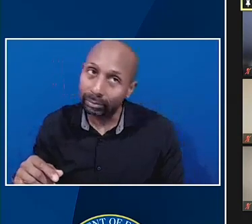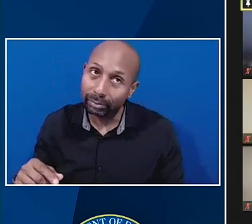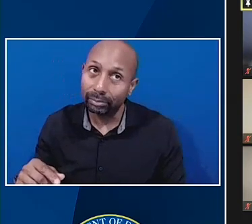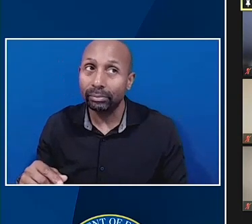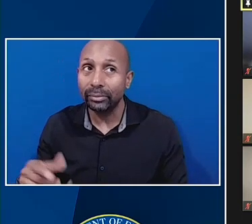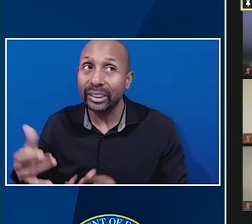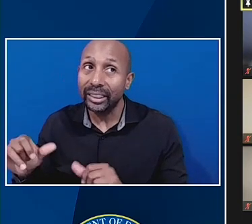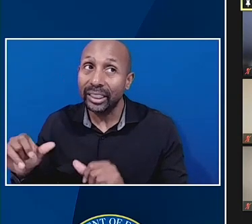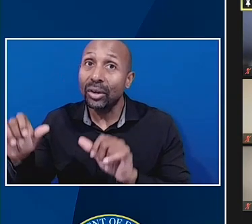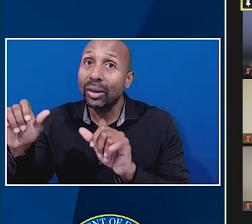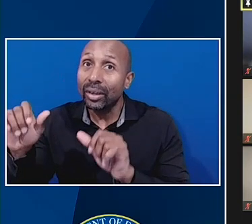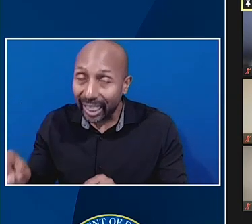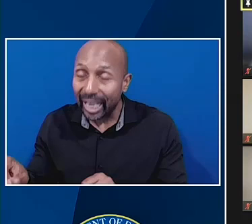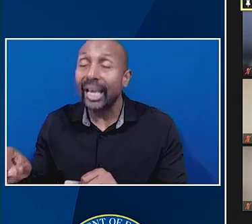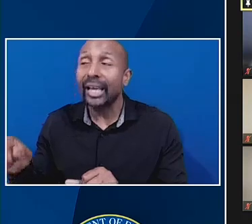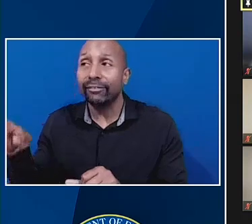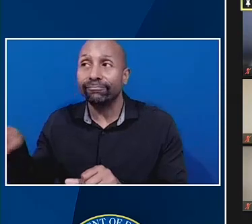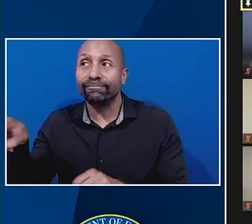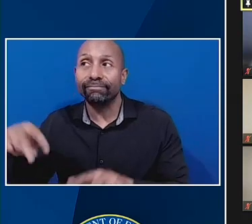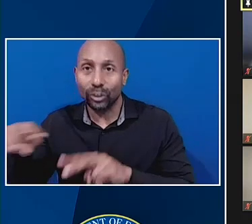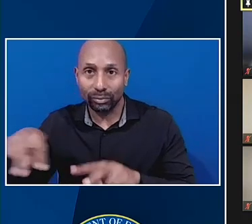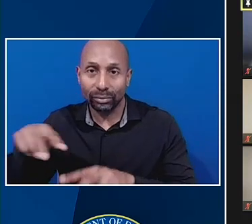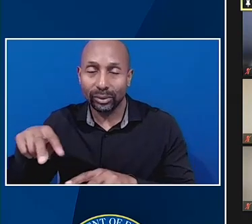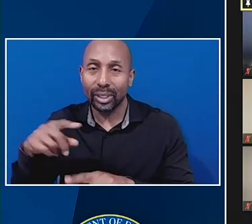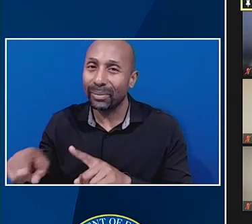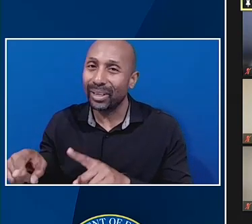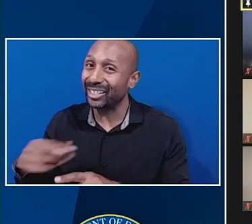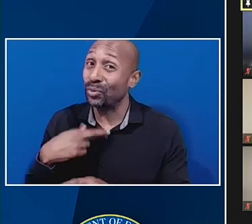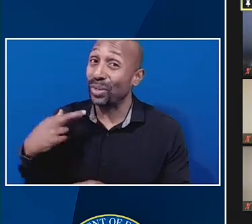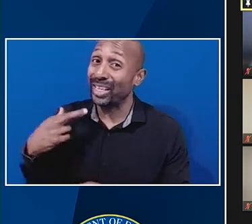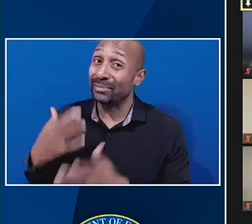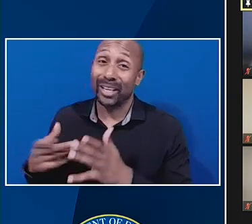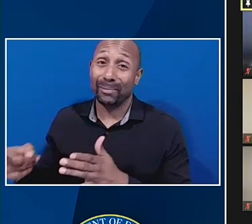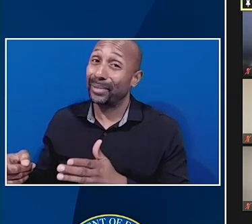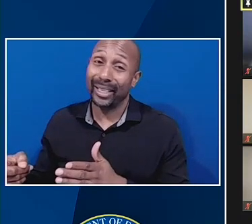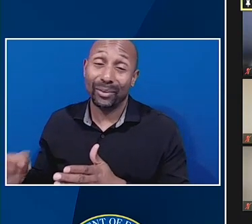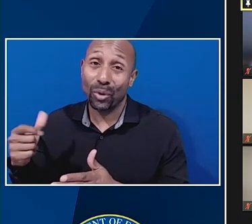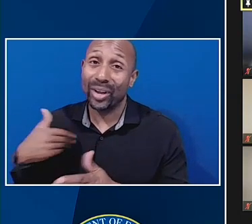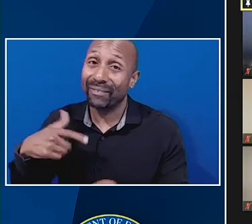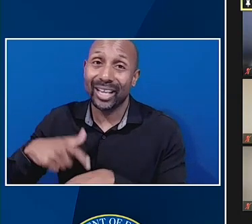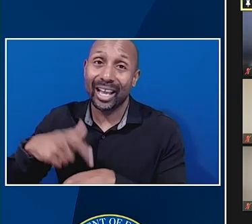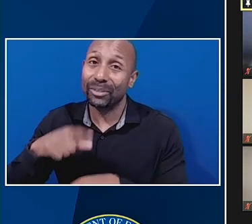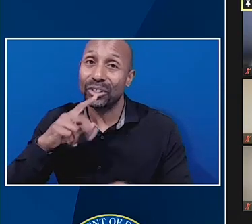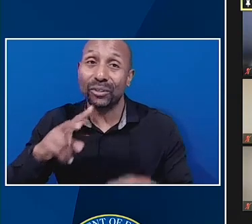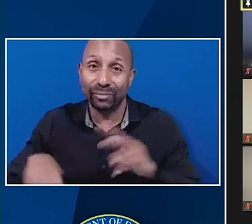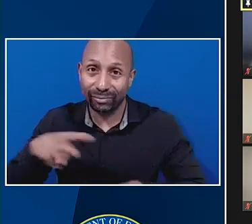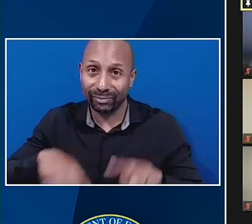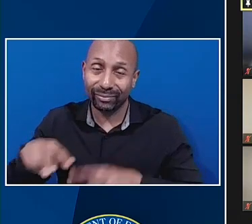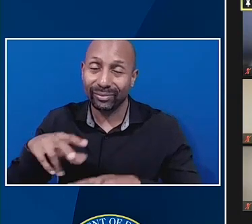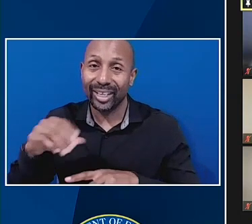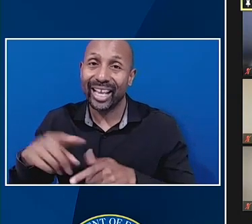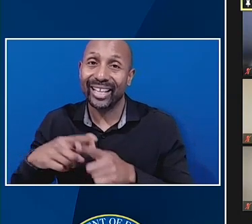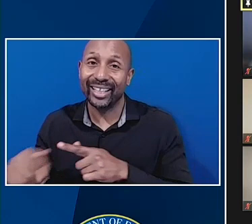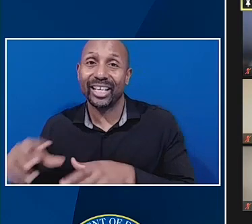would not have time to look at them and incorporate them into the language, okay, in the areas that they could agree on.